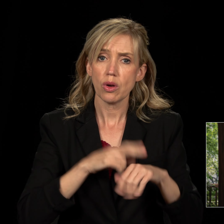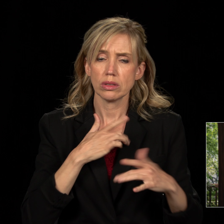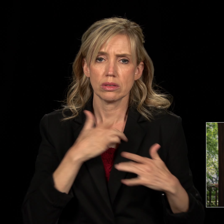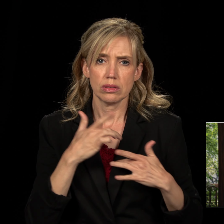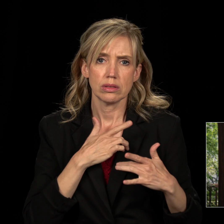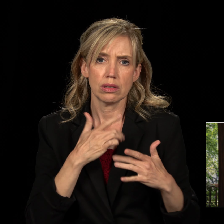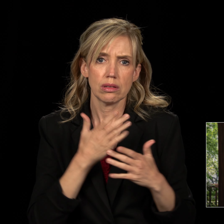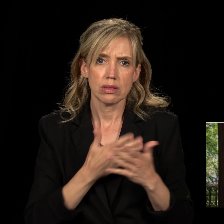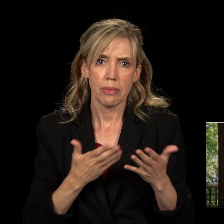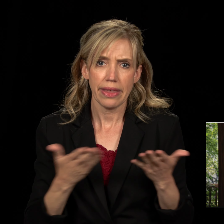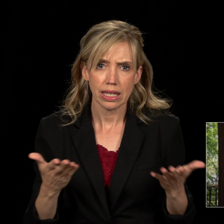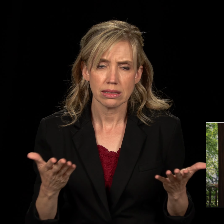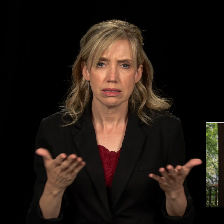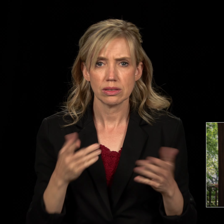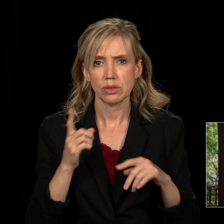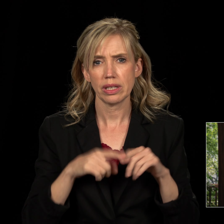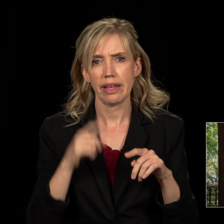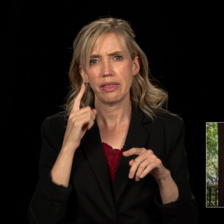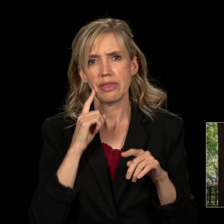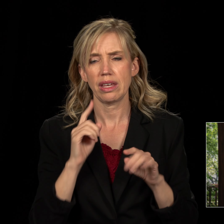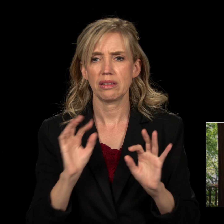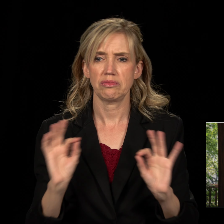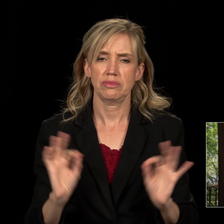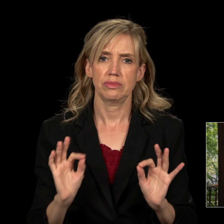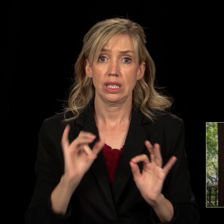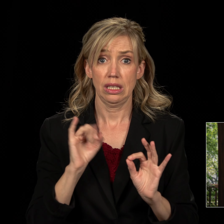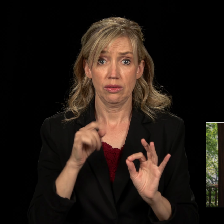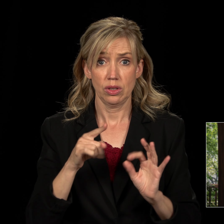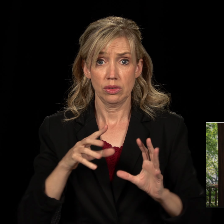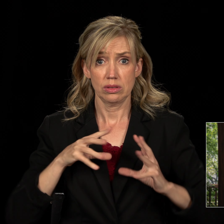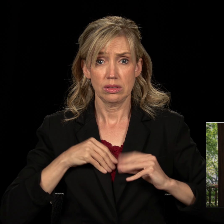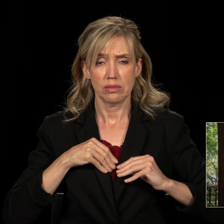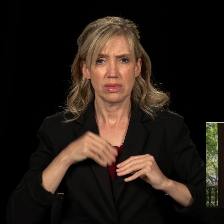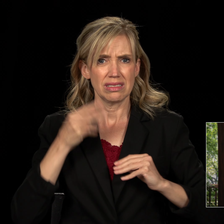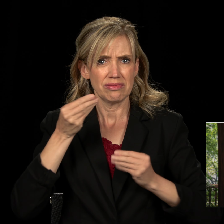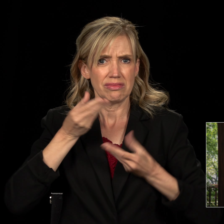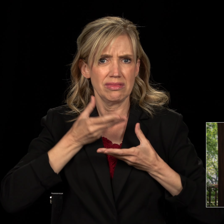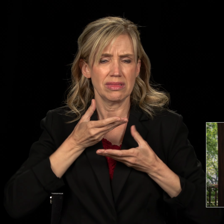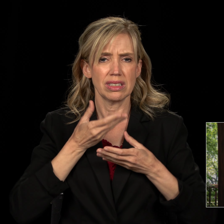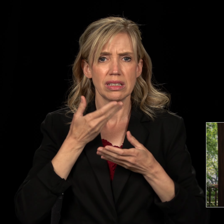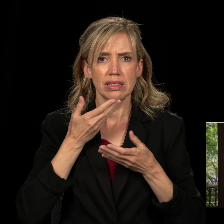you. You can't be blase about your child or your parent receiving a serious diagnosis; lose your